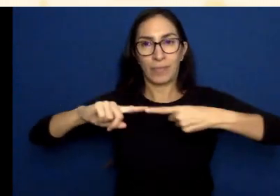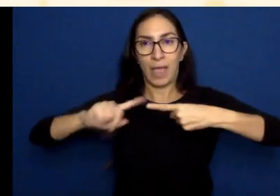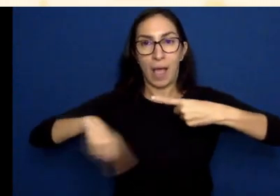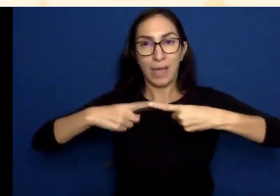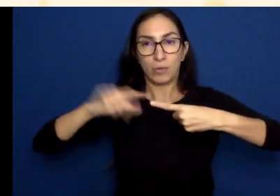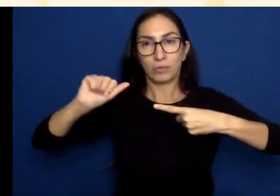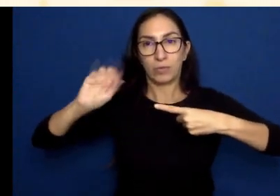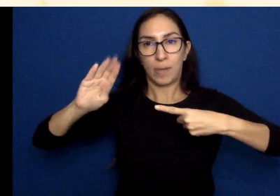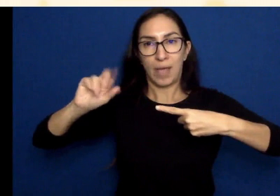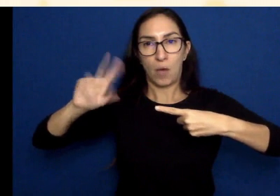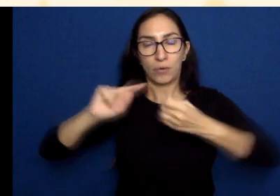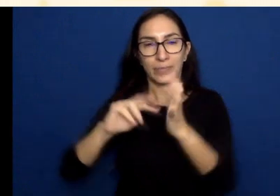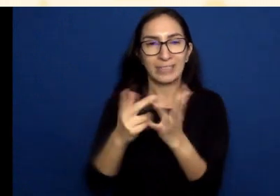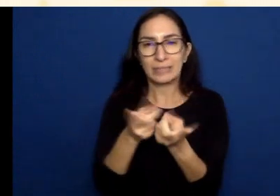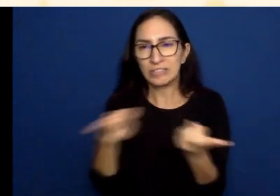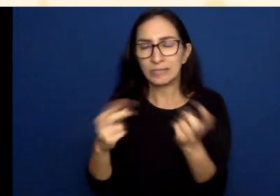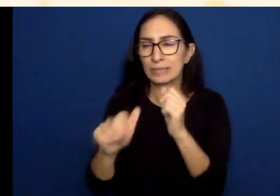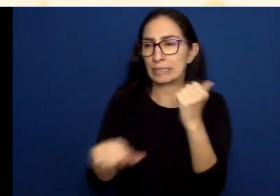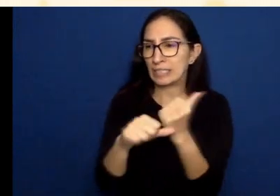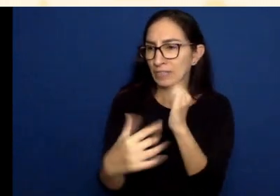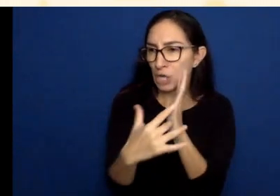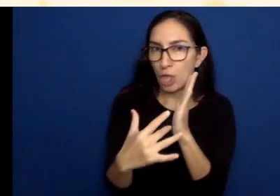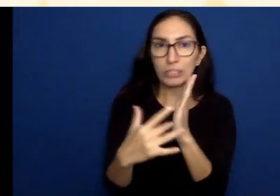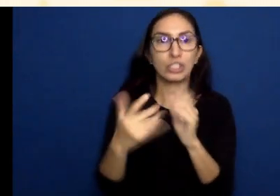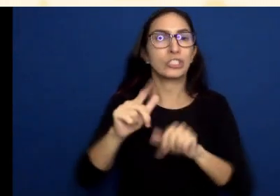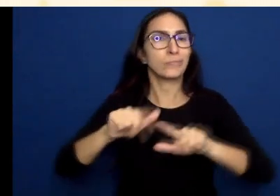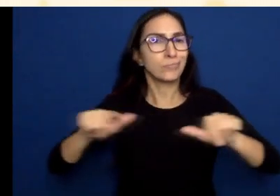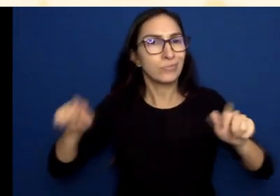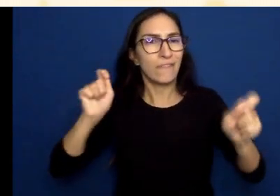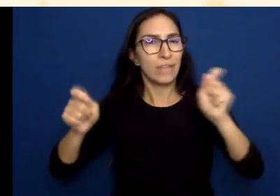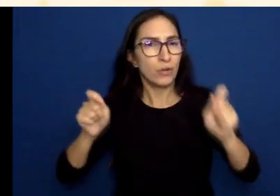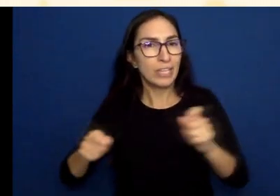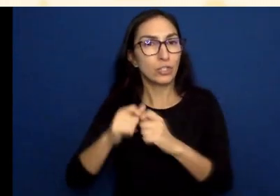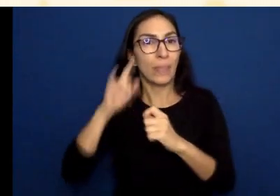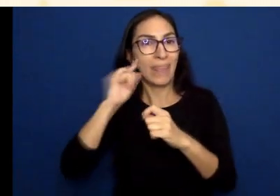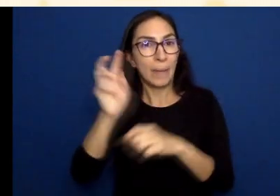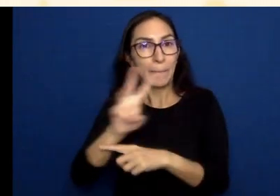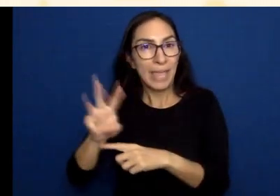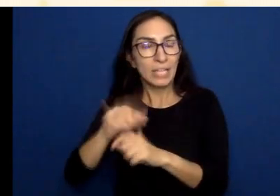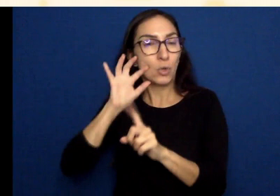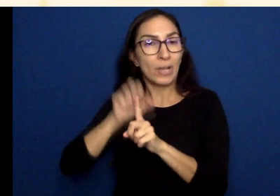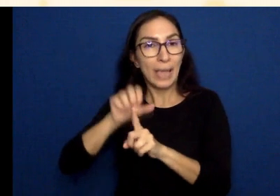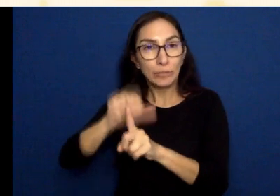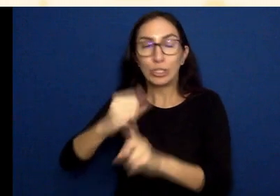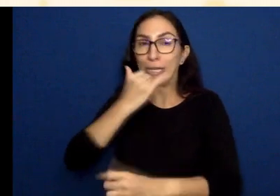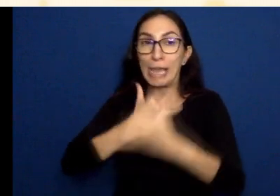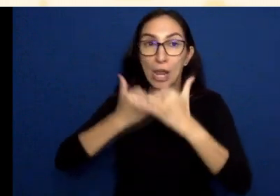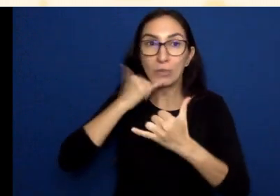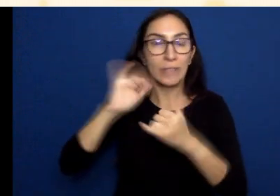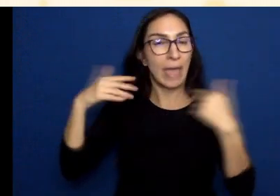The first one is the methodology itself. So think of that as your WCAG 2, no associated documentation;